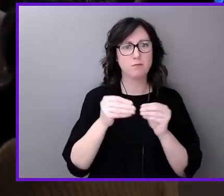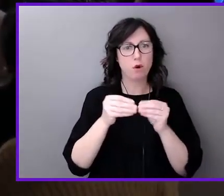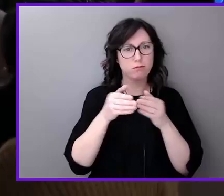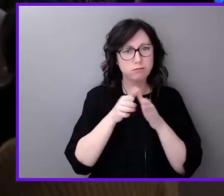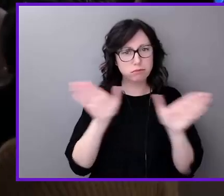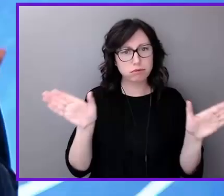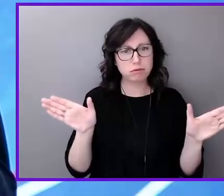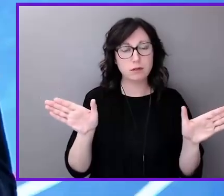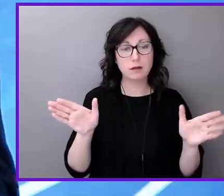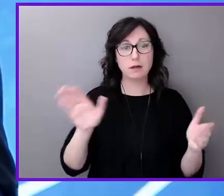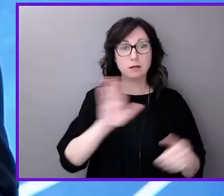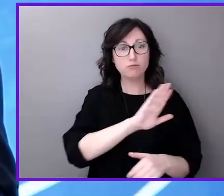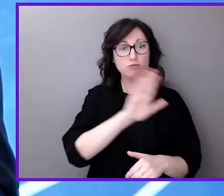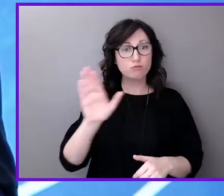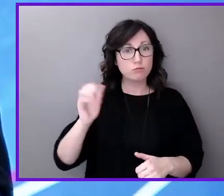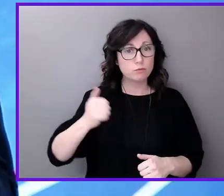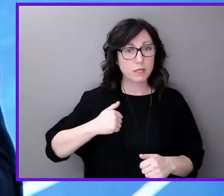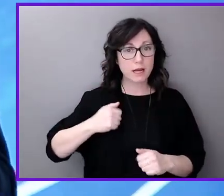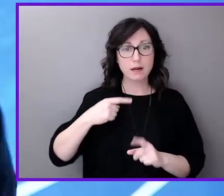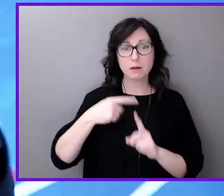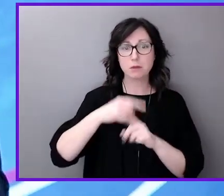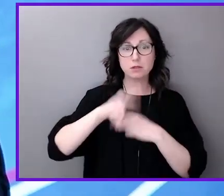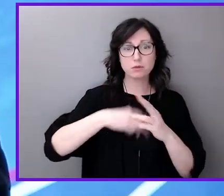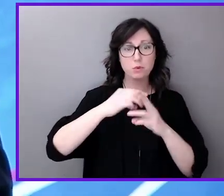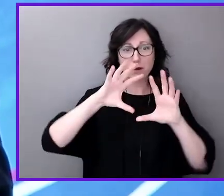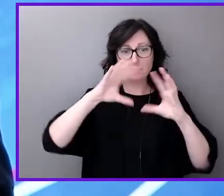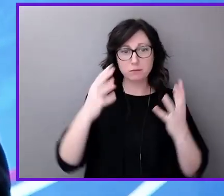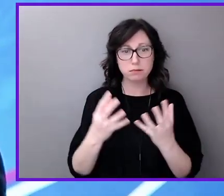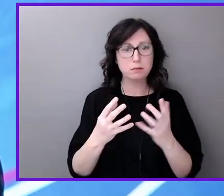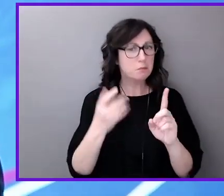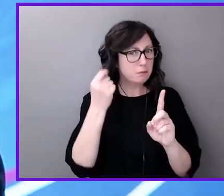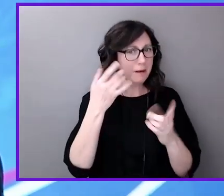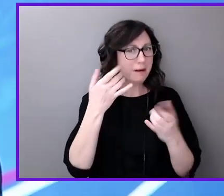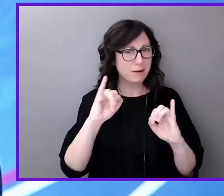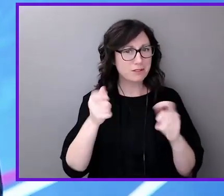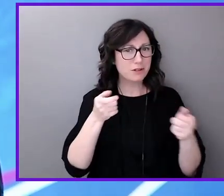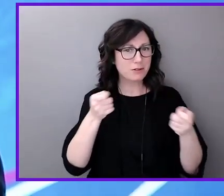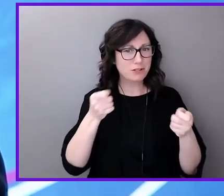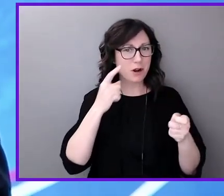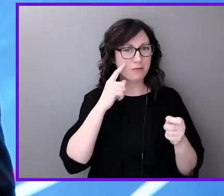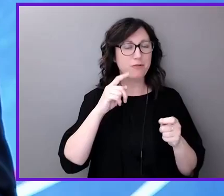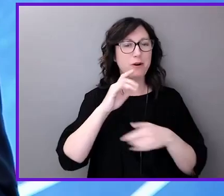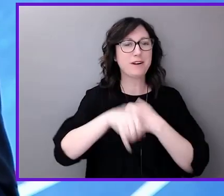and I can see that I’m still the chair of the International Federation of Arts Councils.